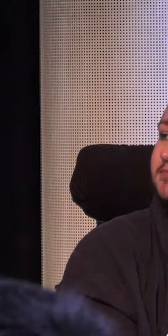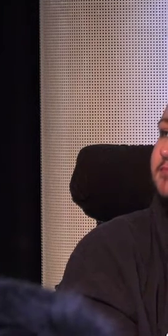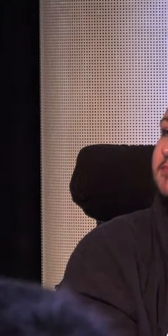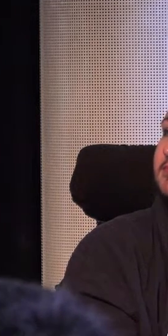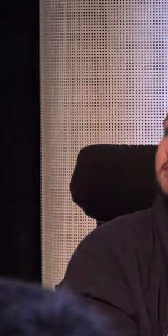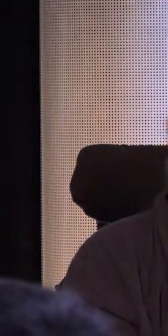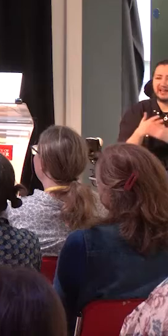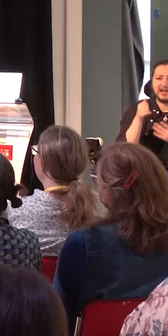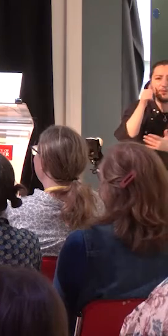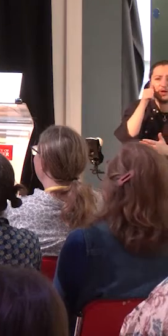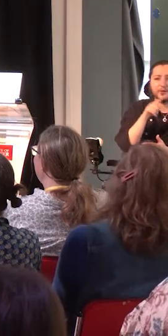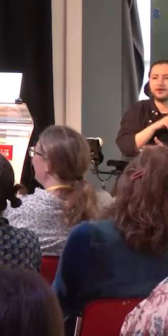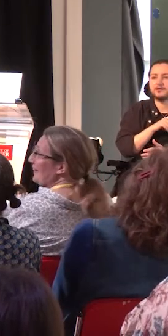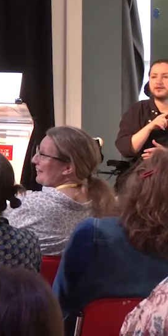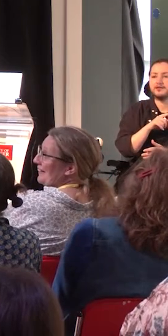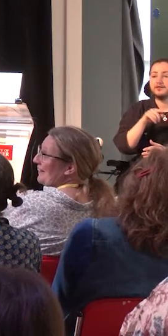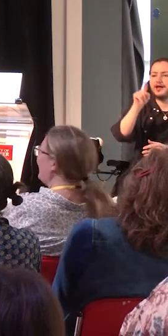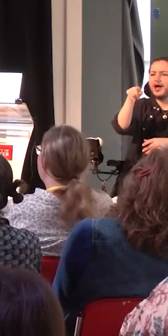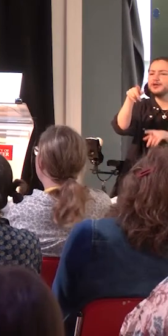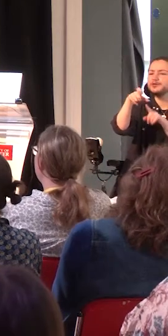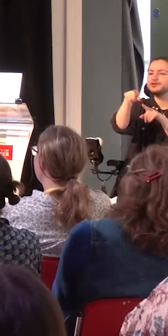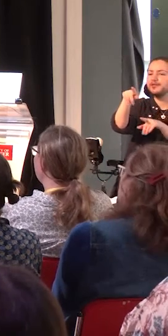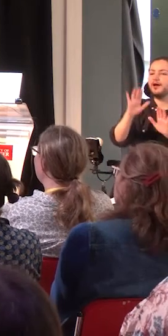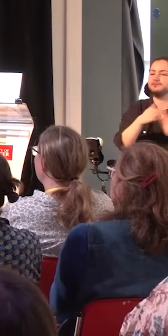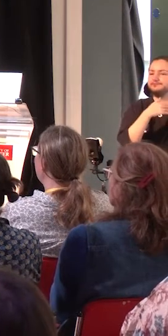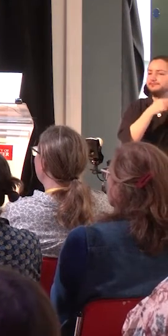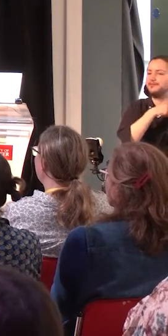Does anybody know why it's flickering. Are you doing it, Bob? You continue, thank you.